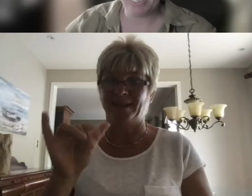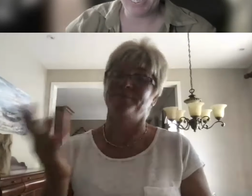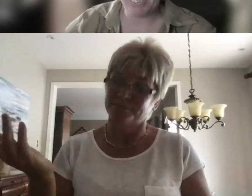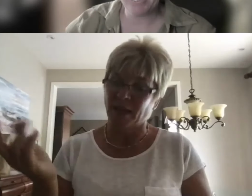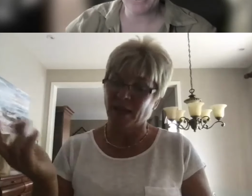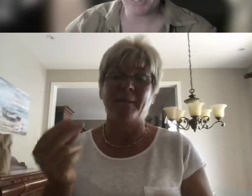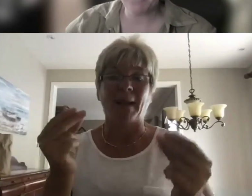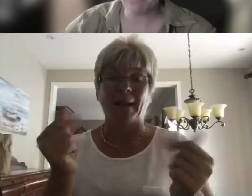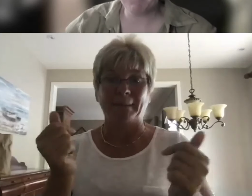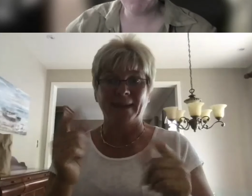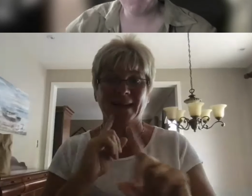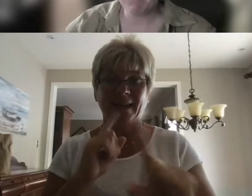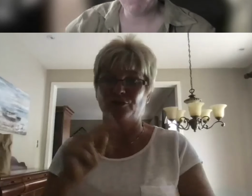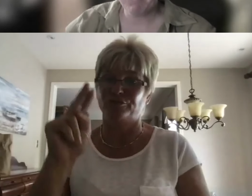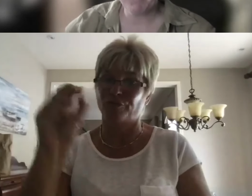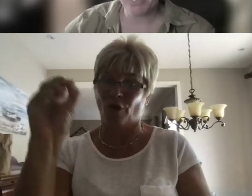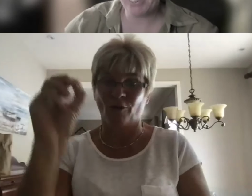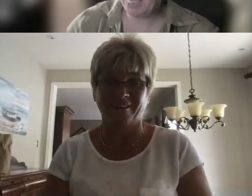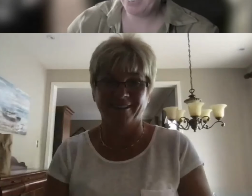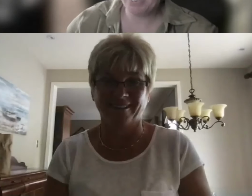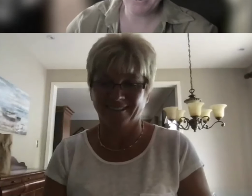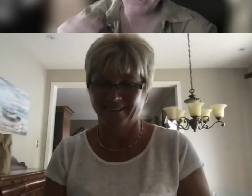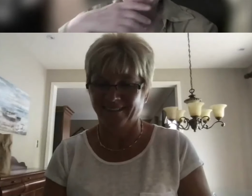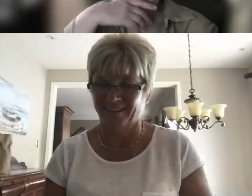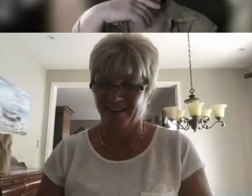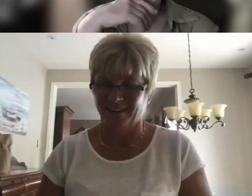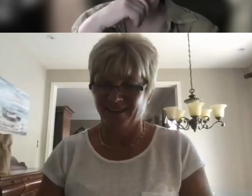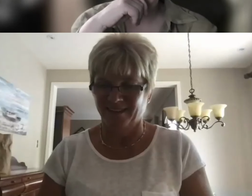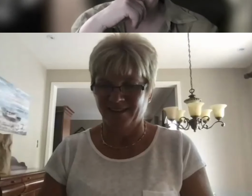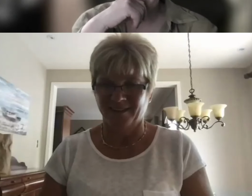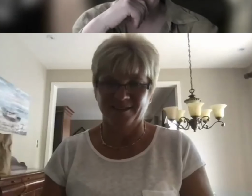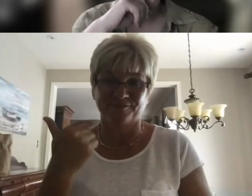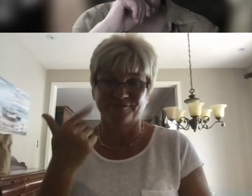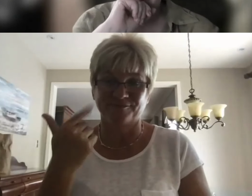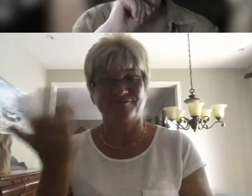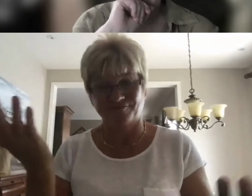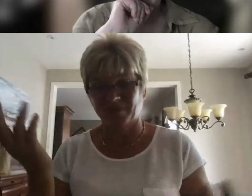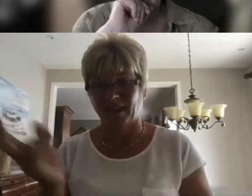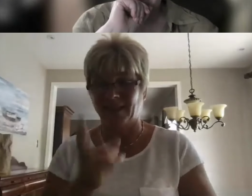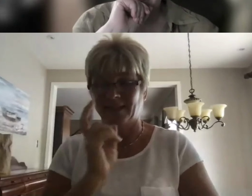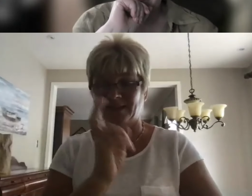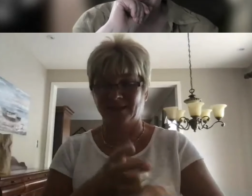That's a really hard question.